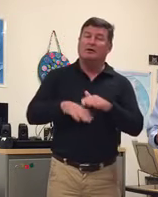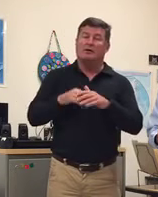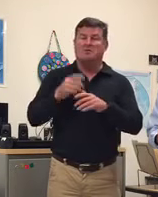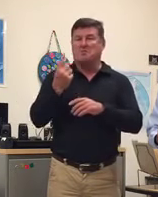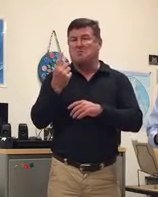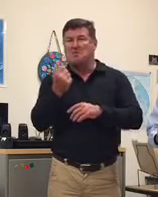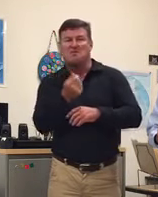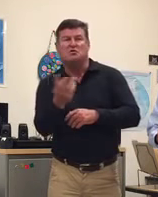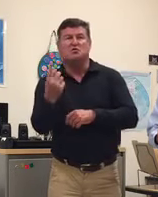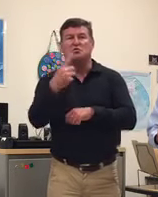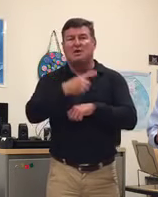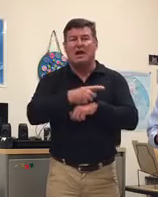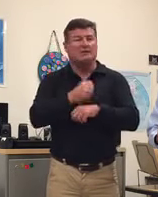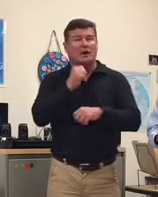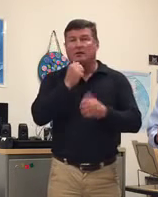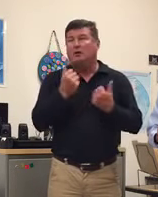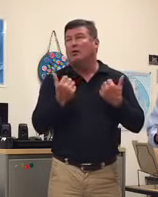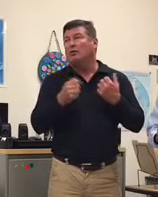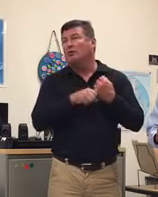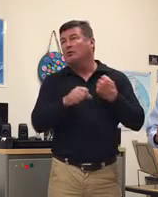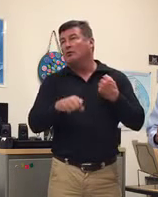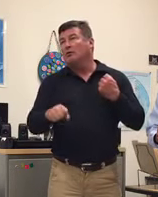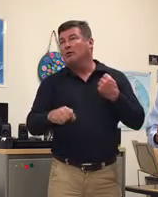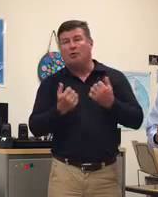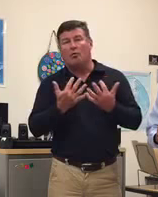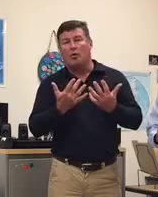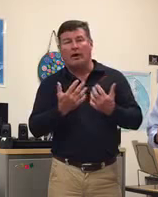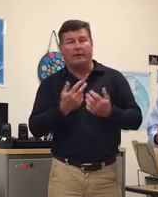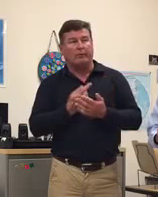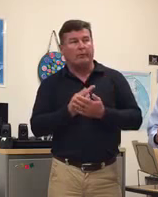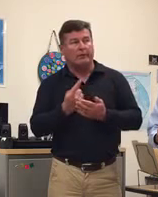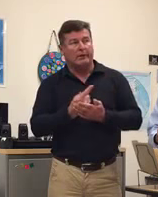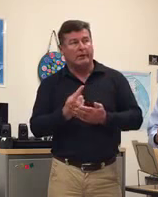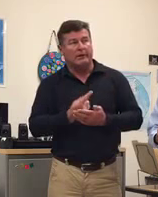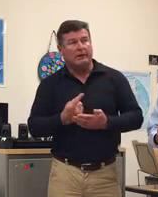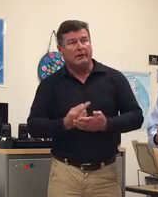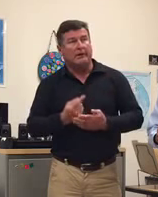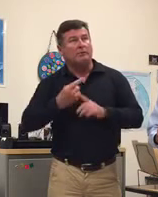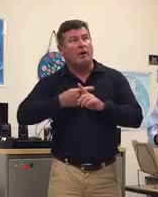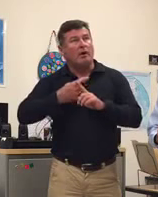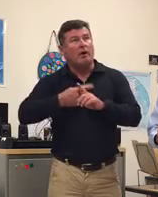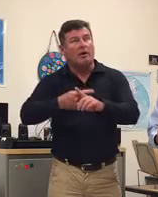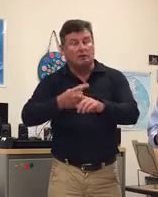you need to speak up within days and not wait weeks or months.